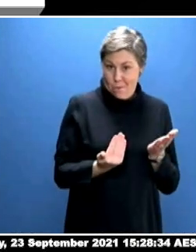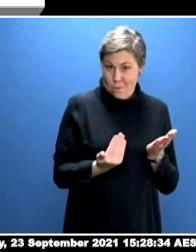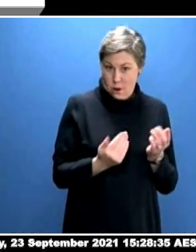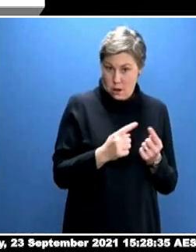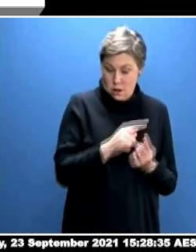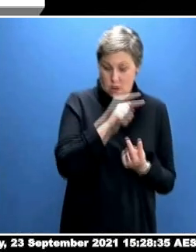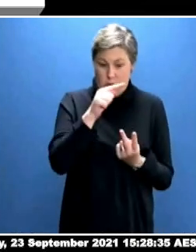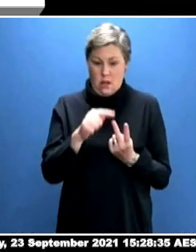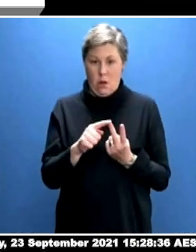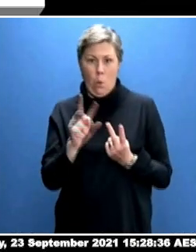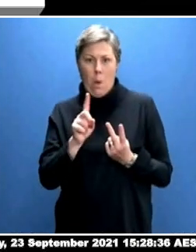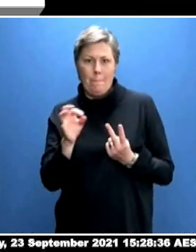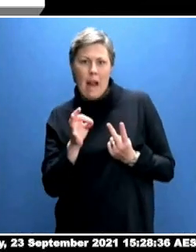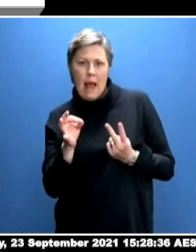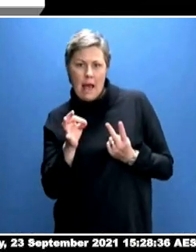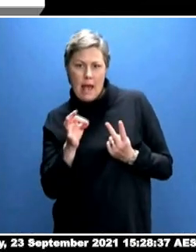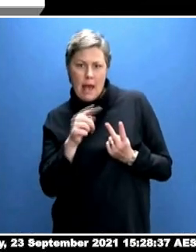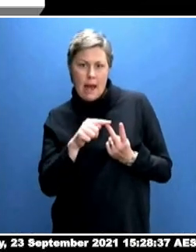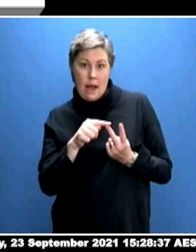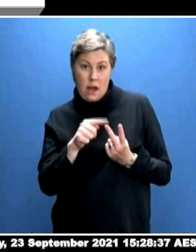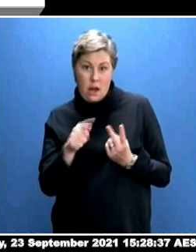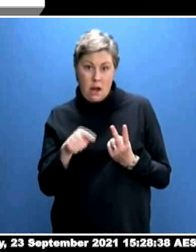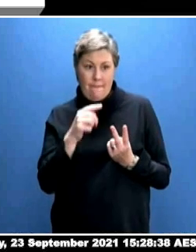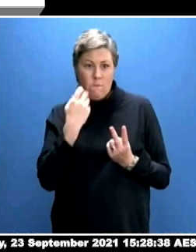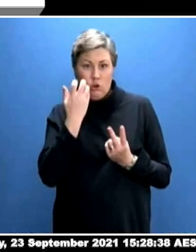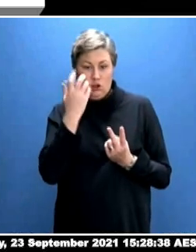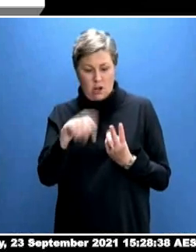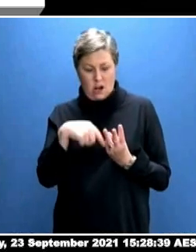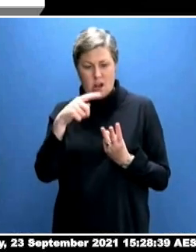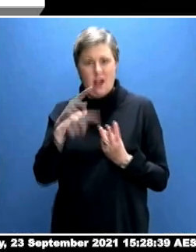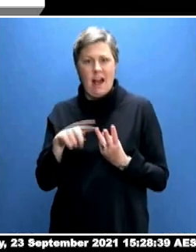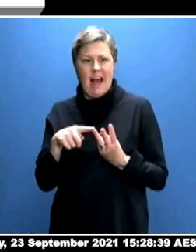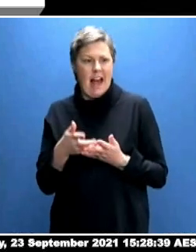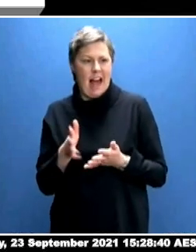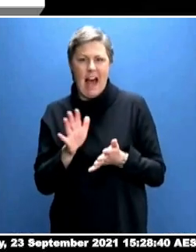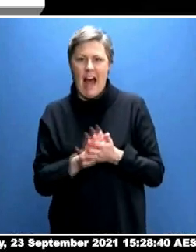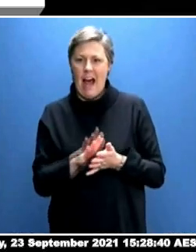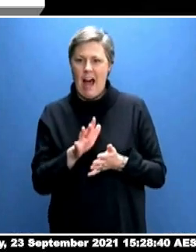the idea is of the individual therapeutic plans, how that will look?